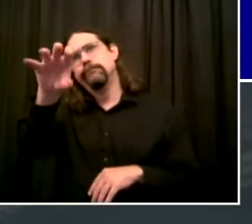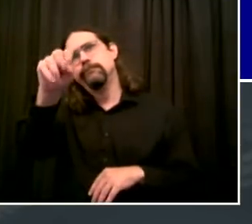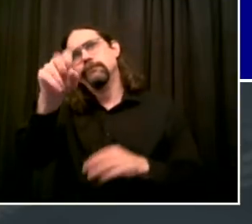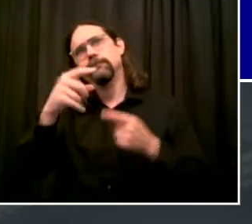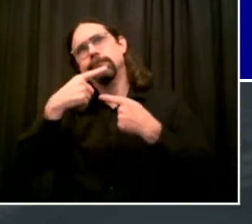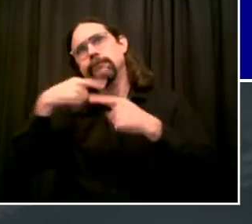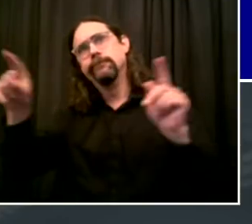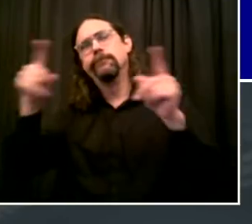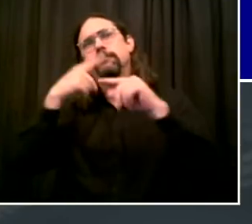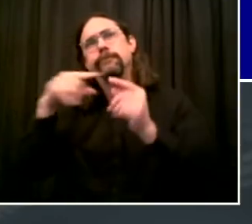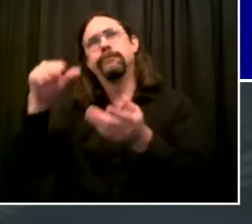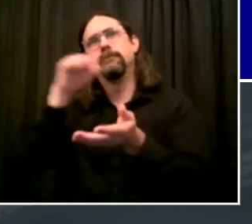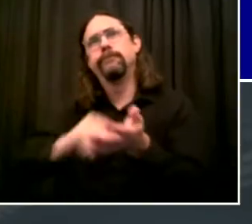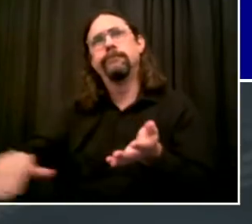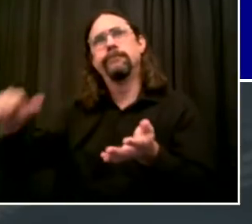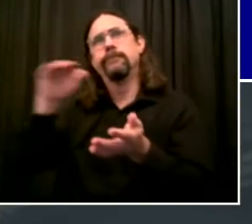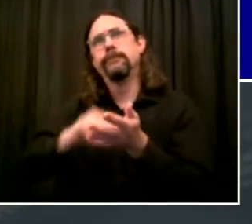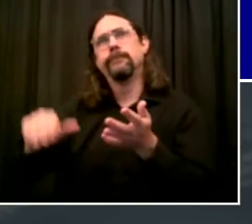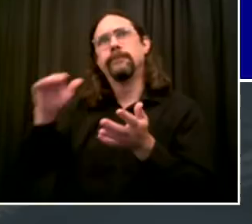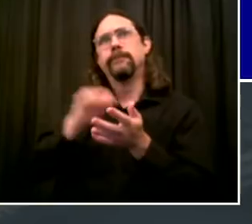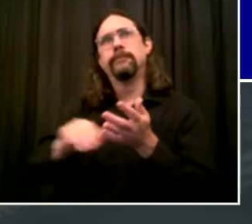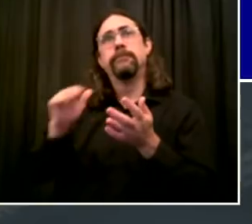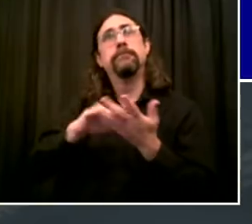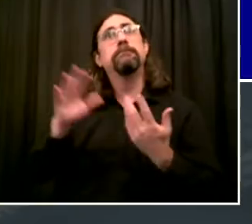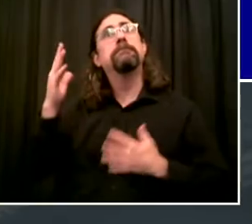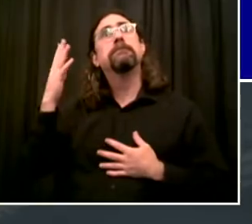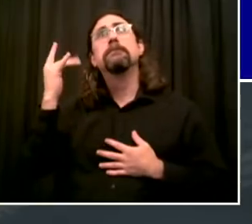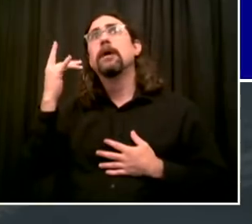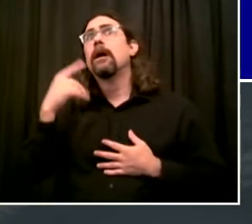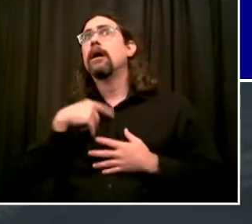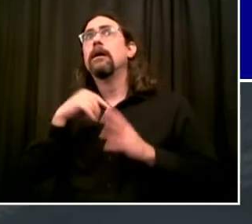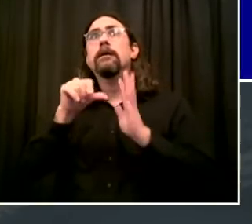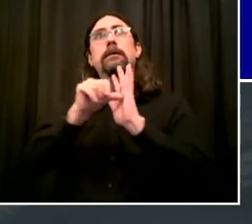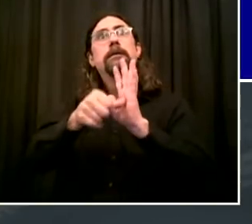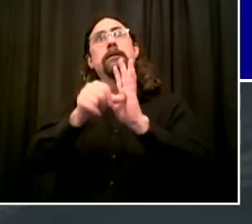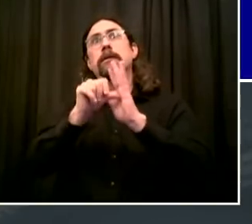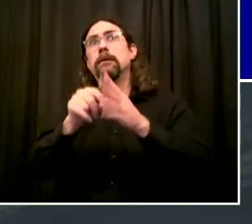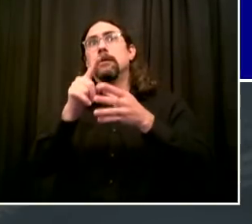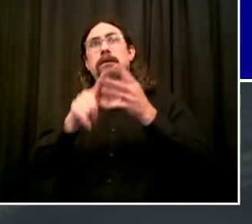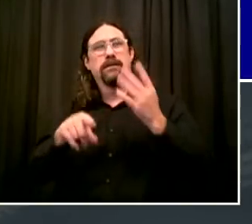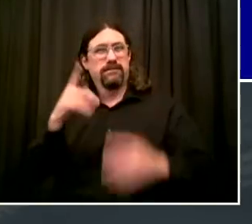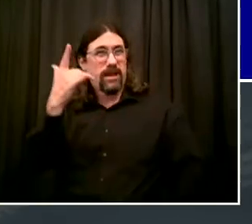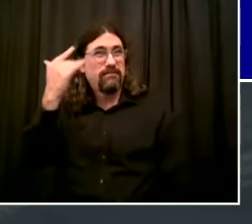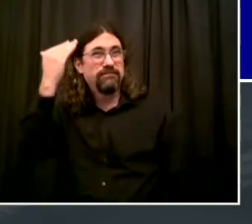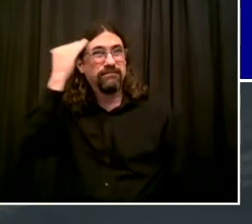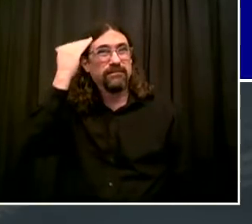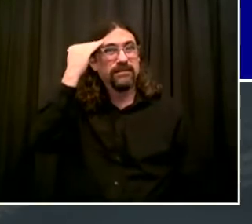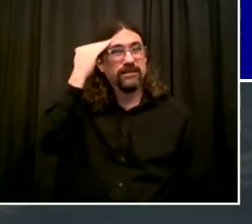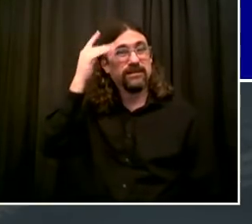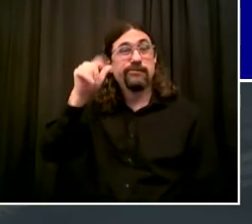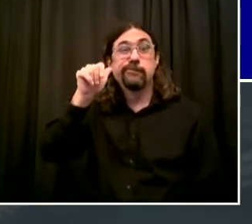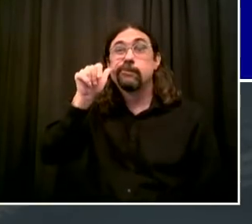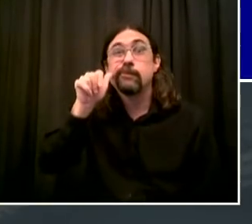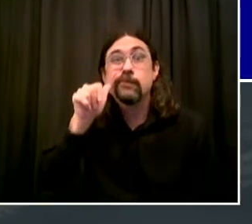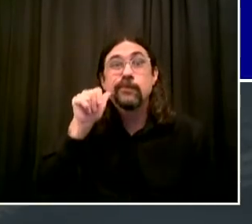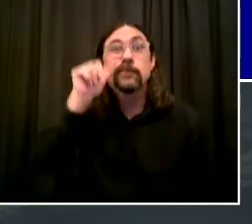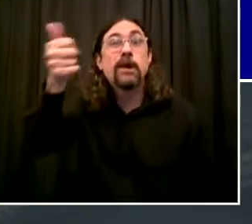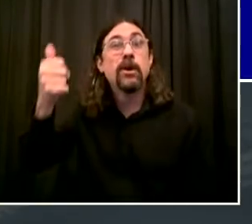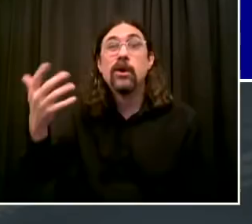IT BECAUSE TODAY IS 84lTHE DAY